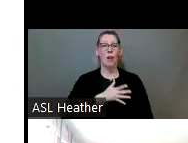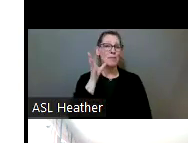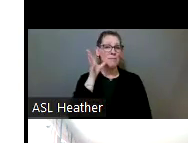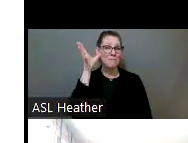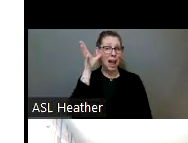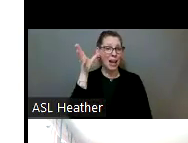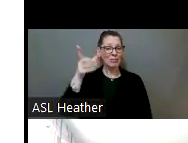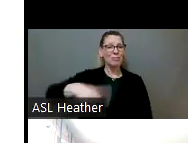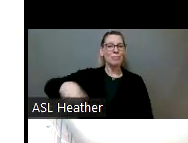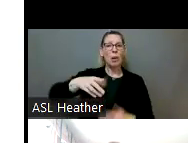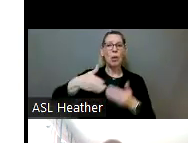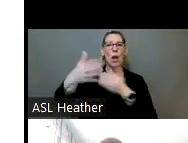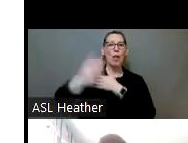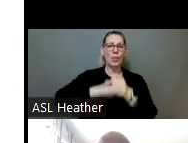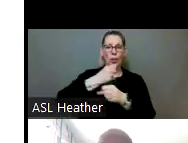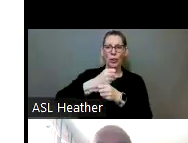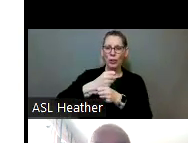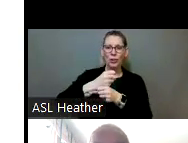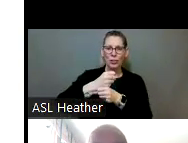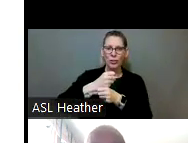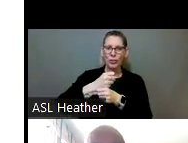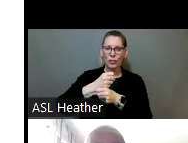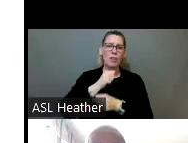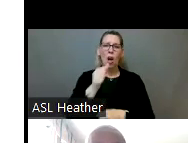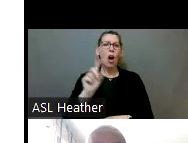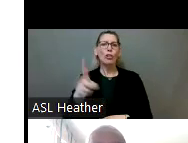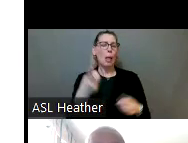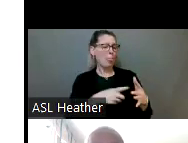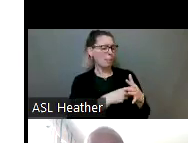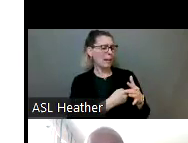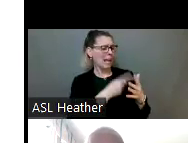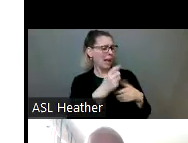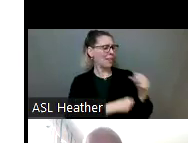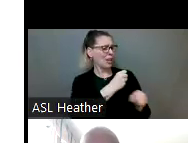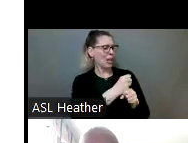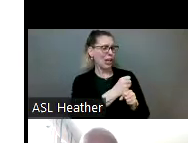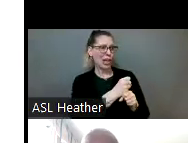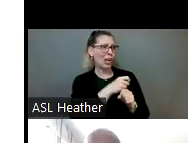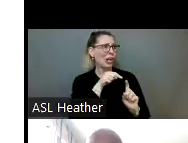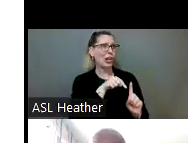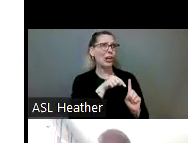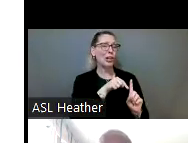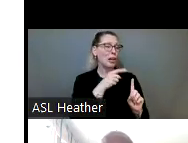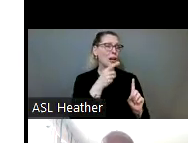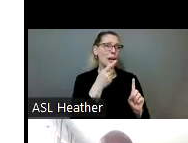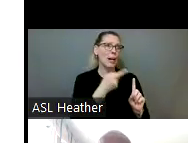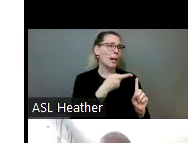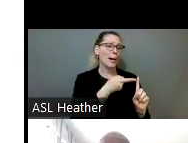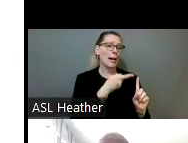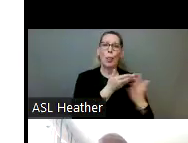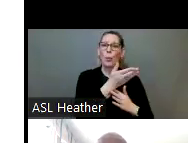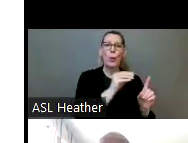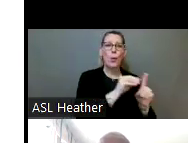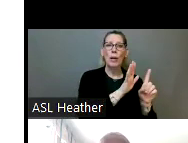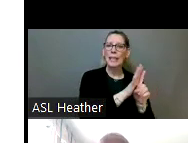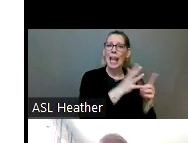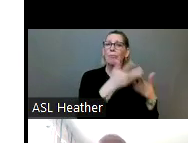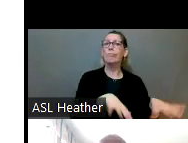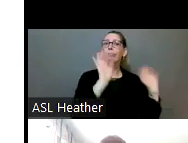not just seeing them early in the year through orientation or through curriculum